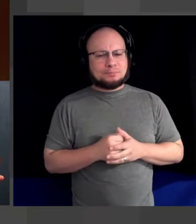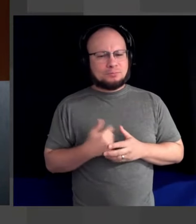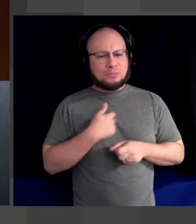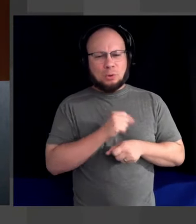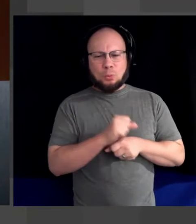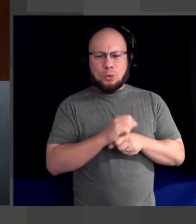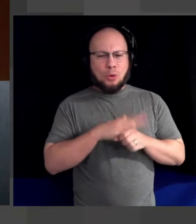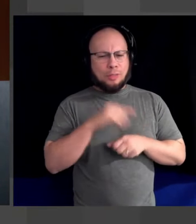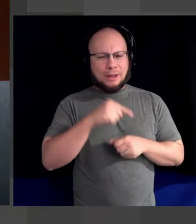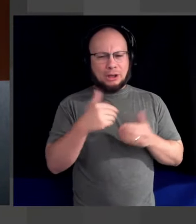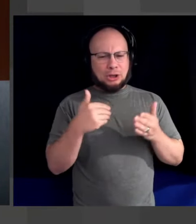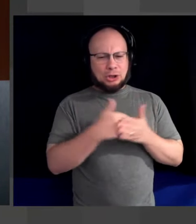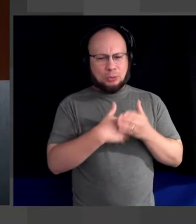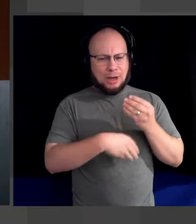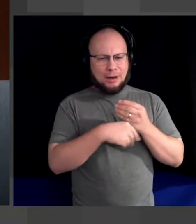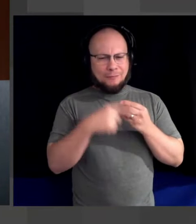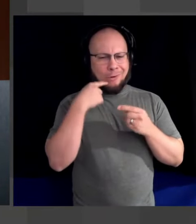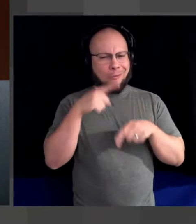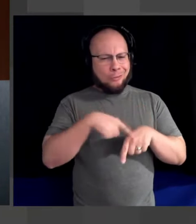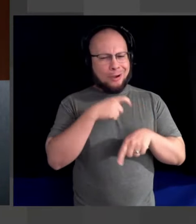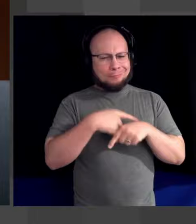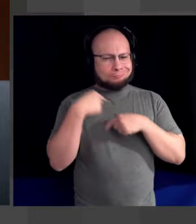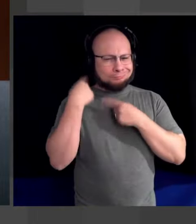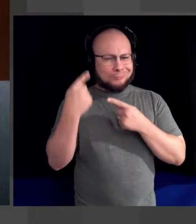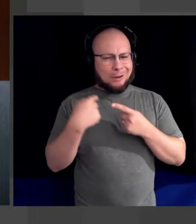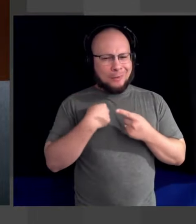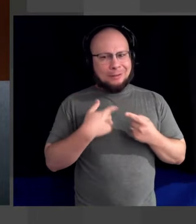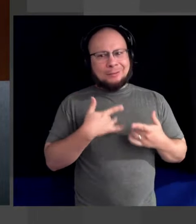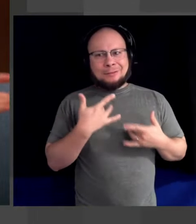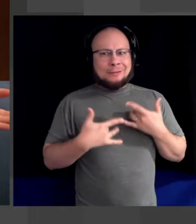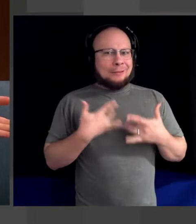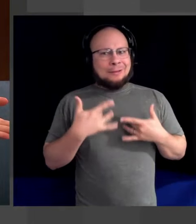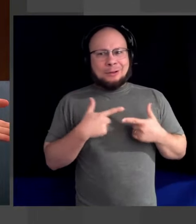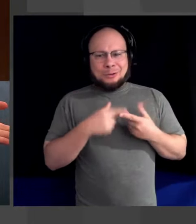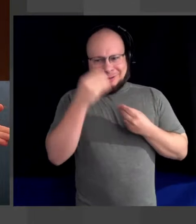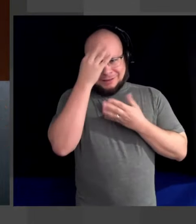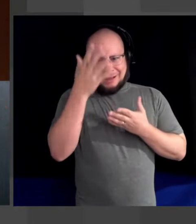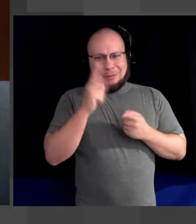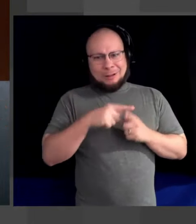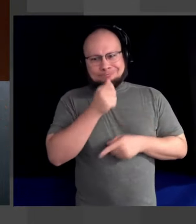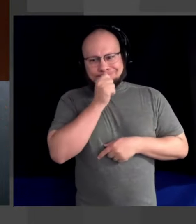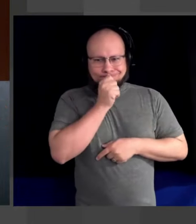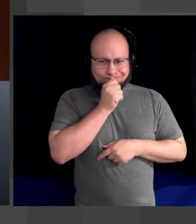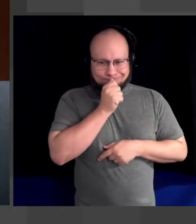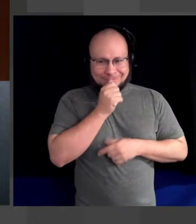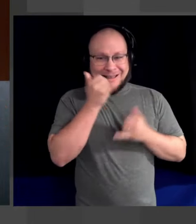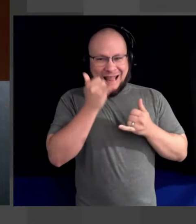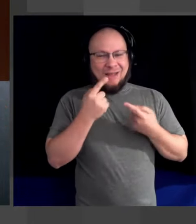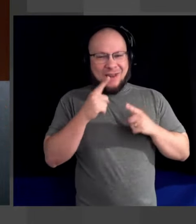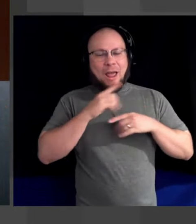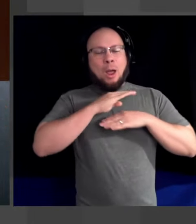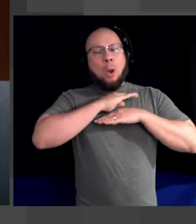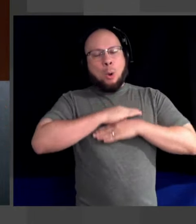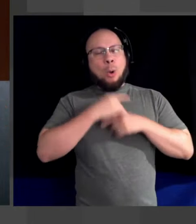GREAT. SO GOOD. I'VE BEEN WORKING ON THIS UPDATE FOR QUITE LONG AND WE CANNOT